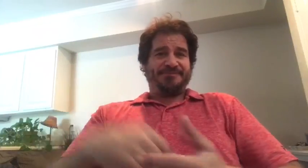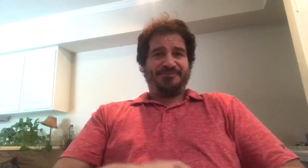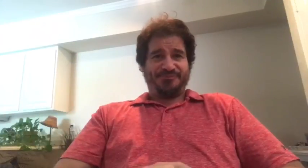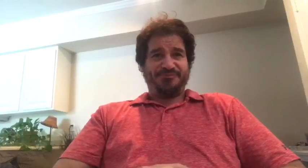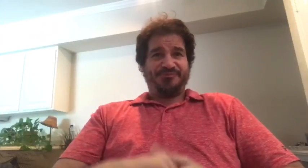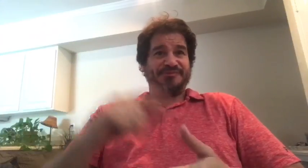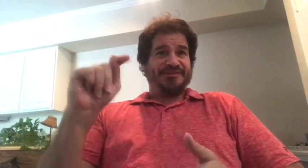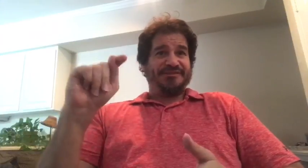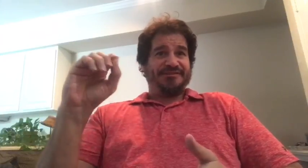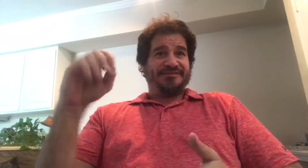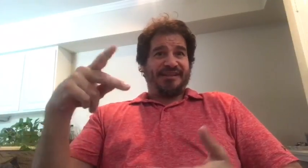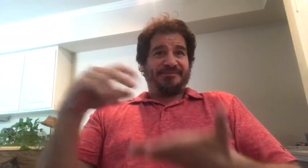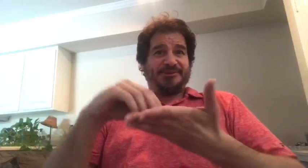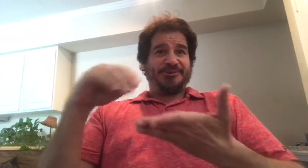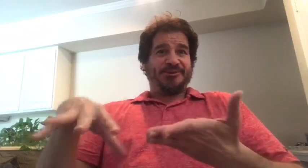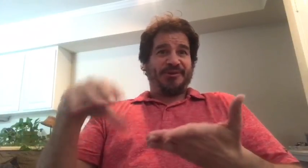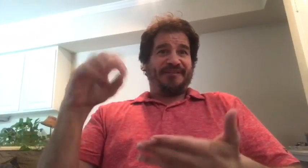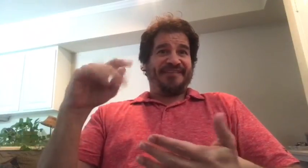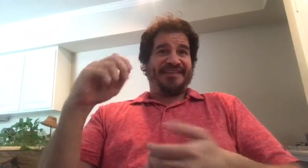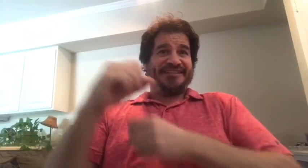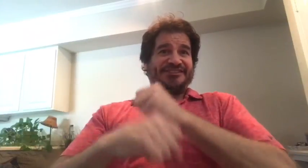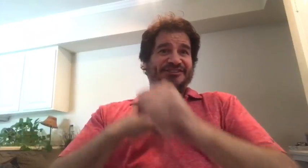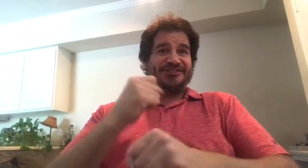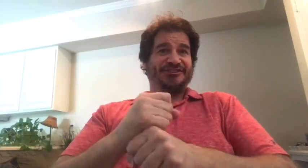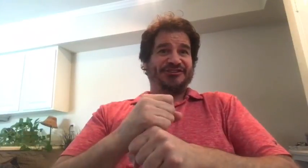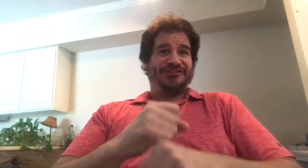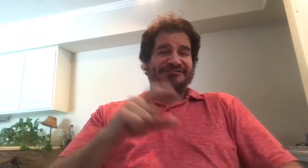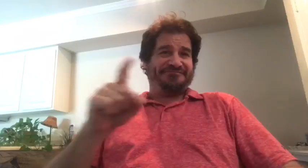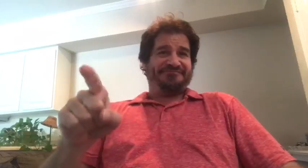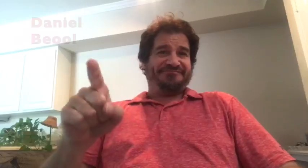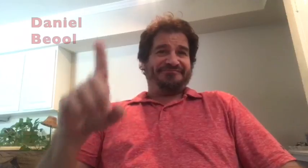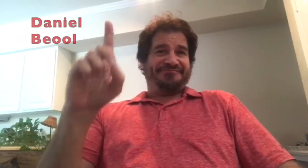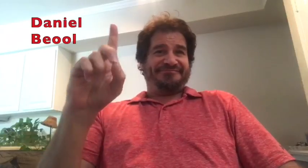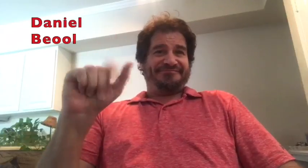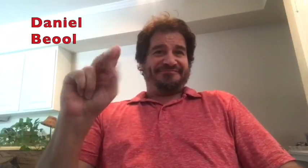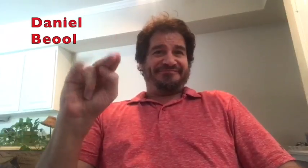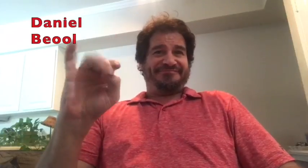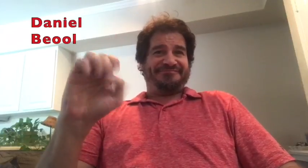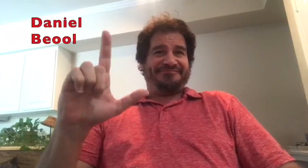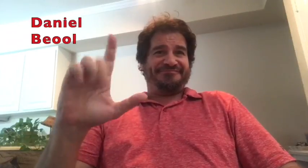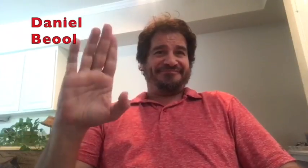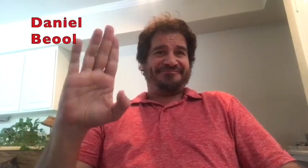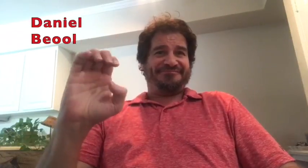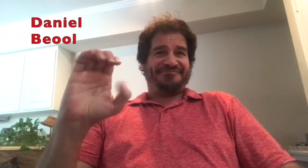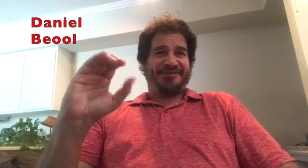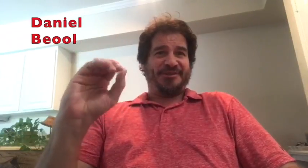So I teach in that Department and the top student of the year